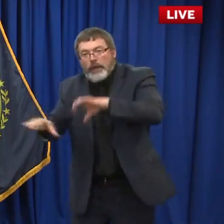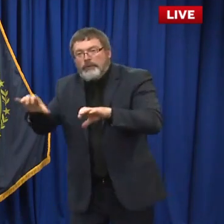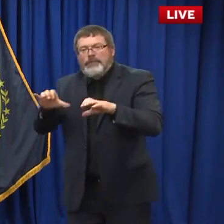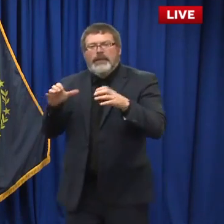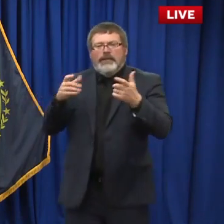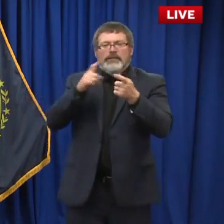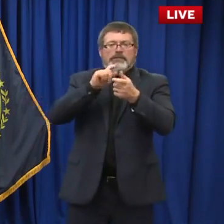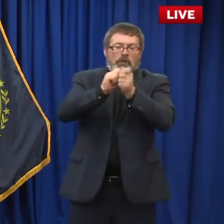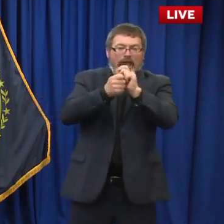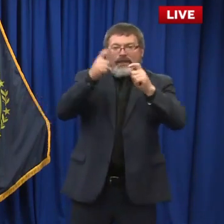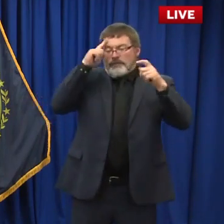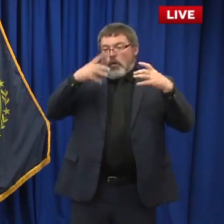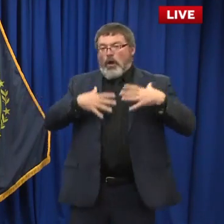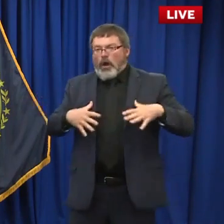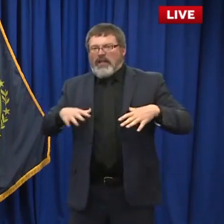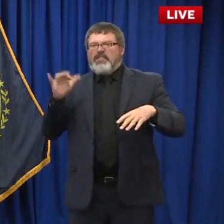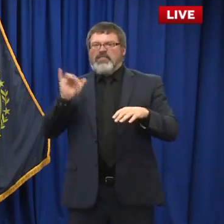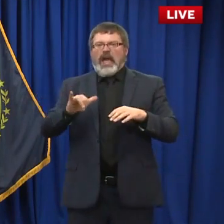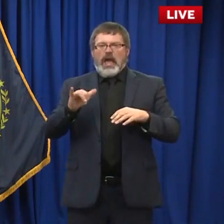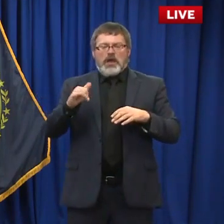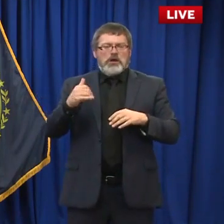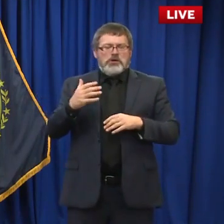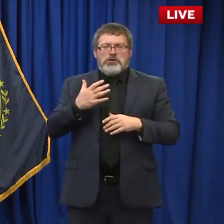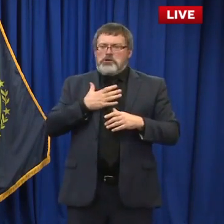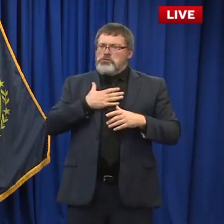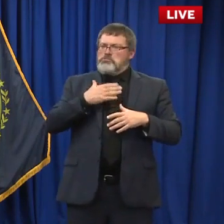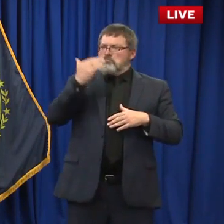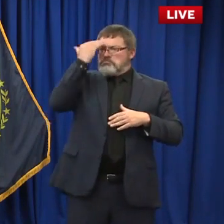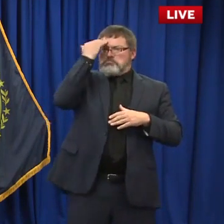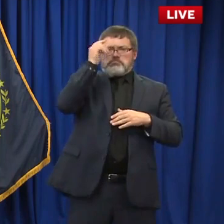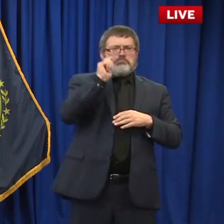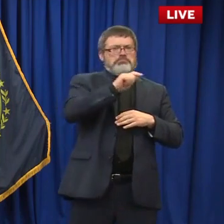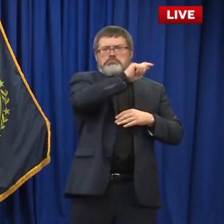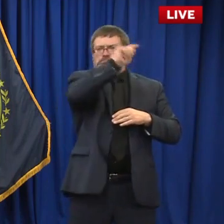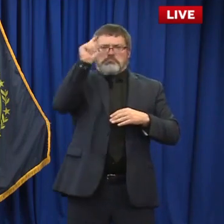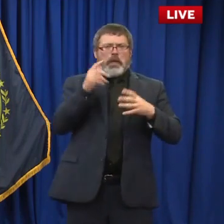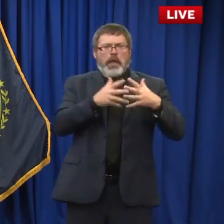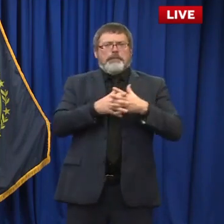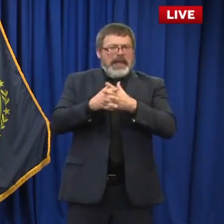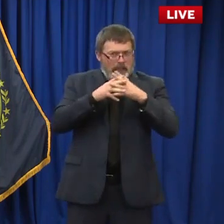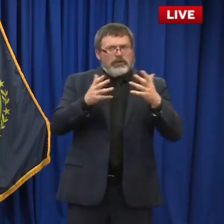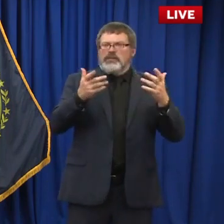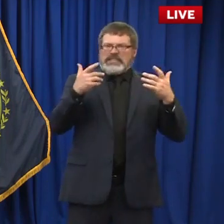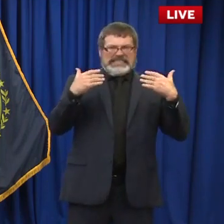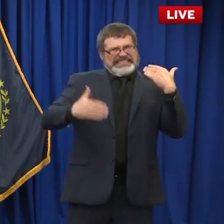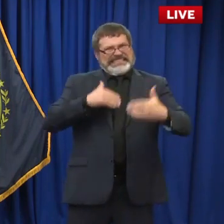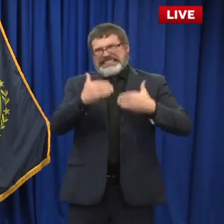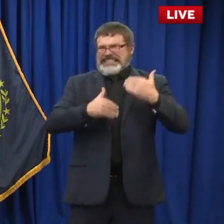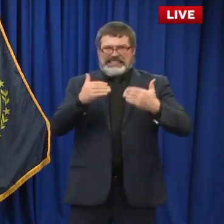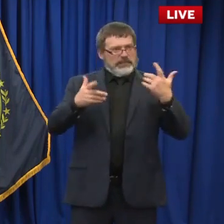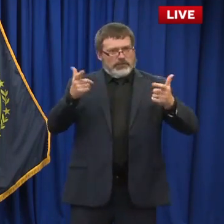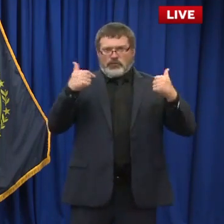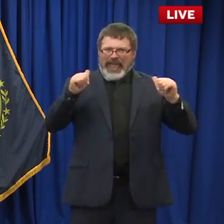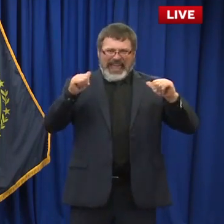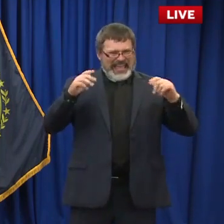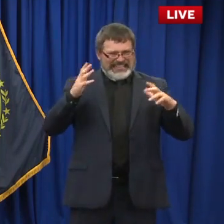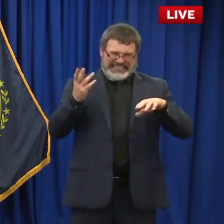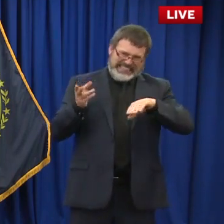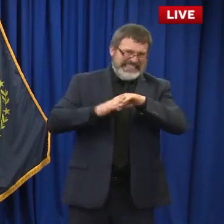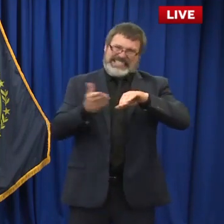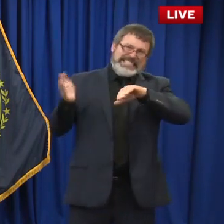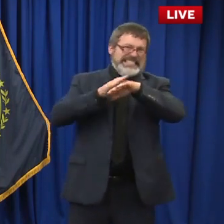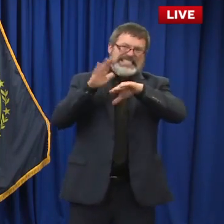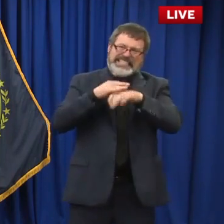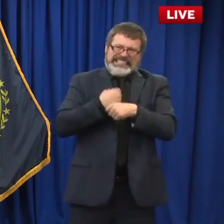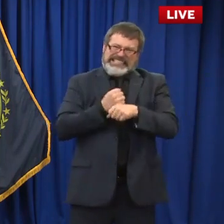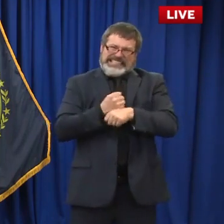I THINK I HAVE EVERY CONFIDENCE THAT I'VE HEARD ACROSS THE COUNTRY FROM THE MANUFACTURERS THEMSELVES AS WELL AS THE ADMINISTRATION, THAT THEY'RE TRYING TO MAKE THIS STUFF AS